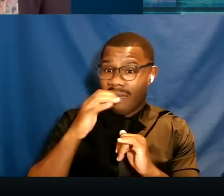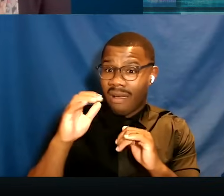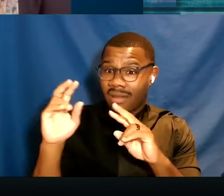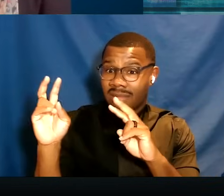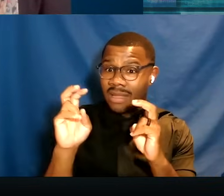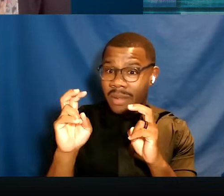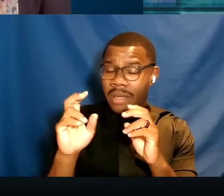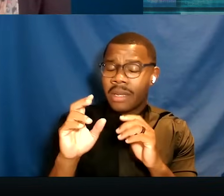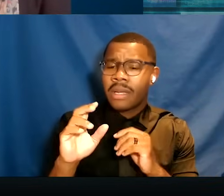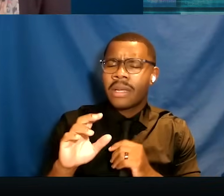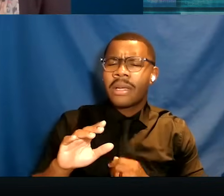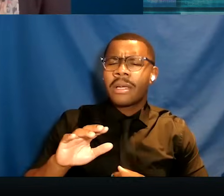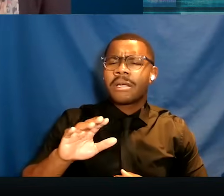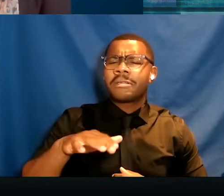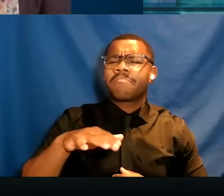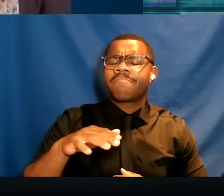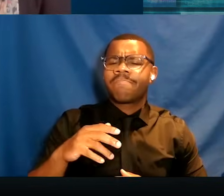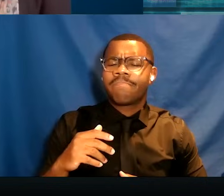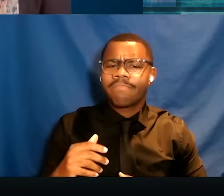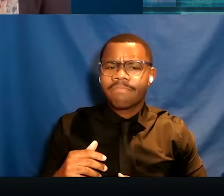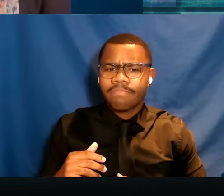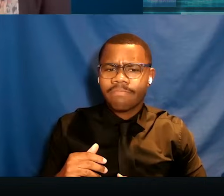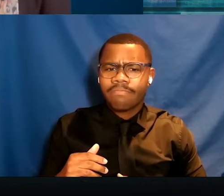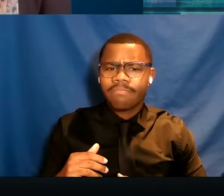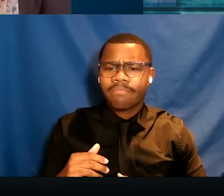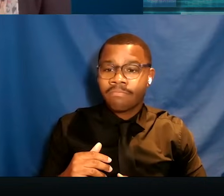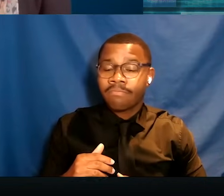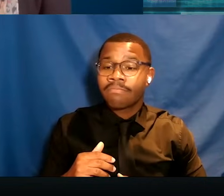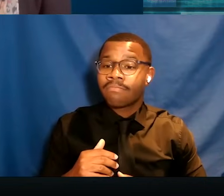Let's talk about the concerns that our members have about AI